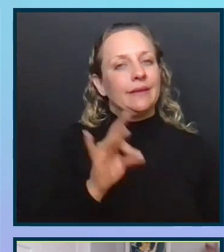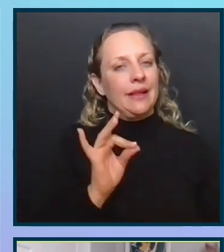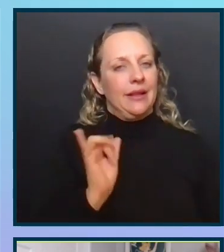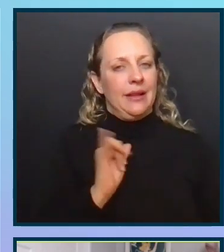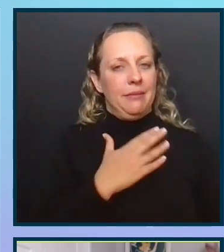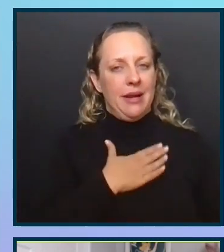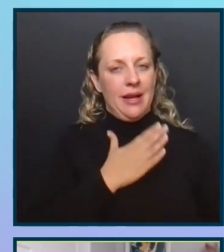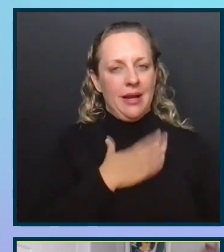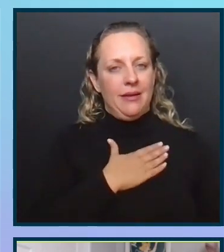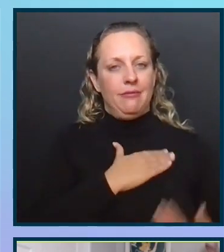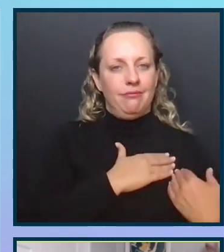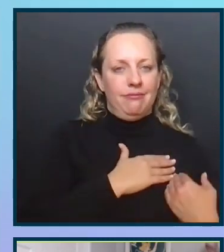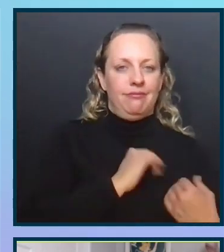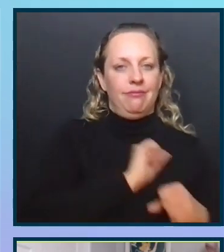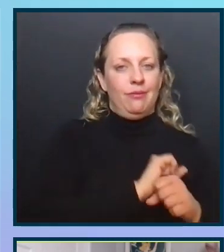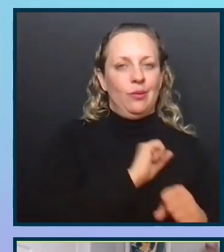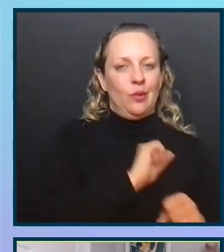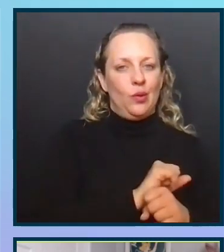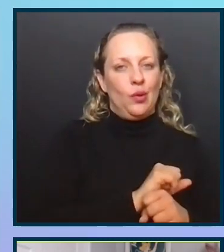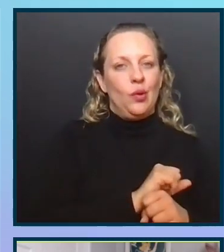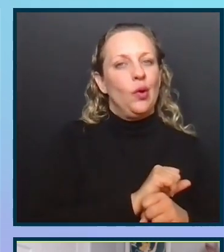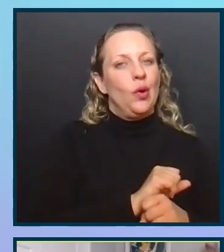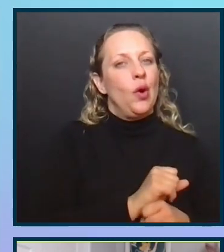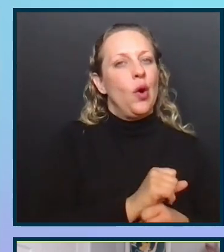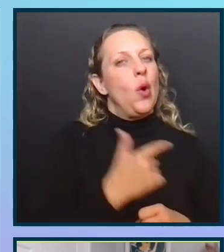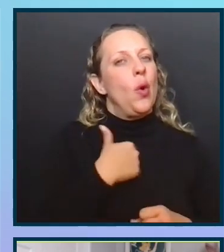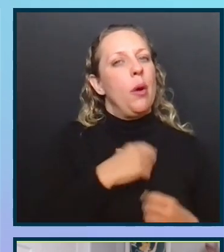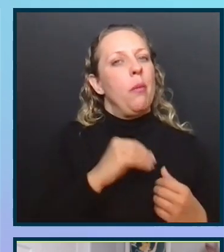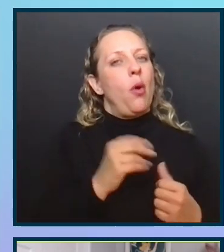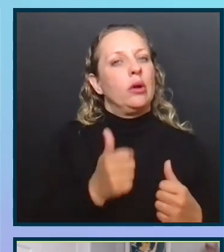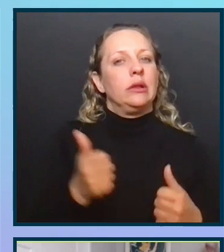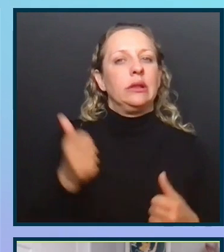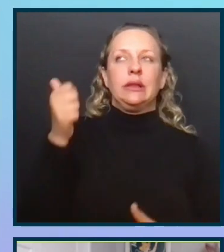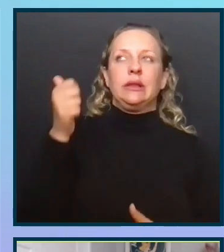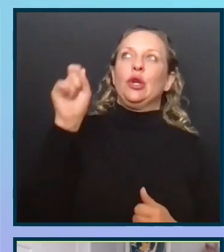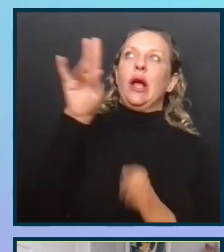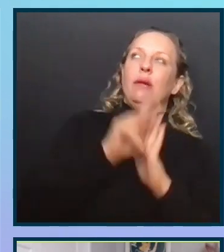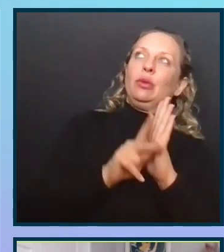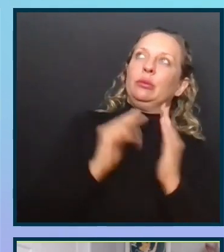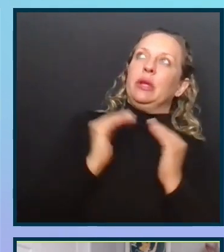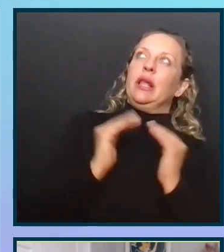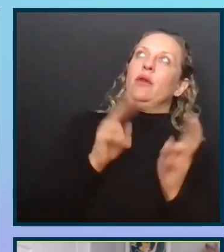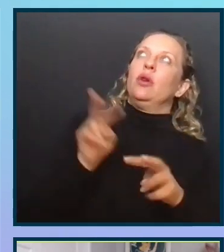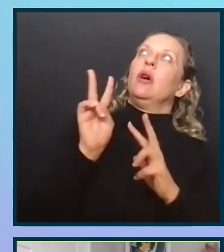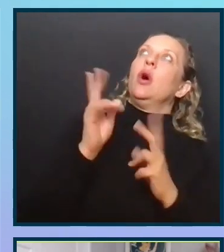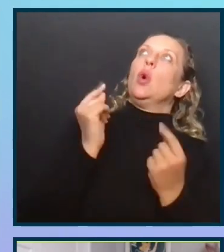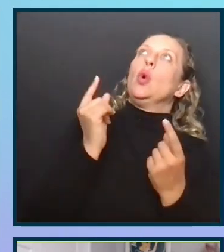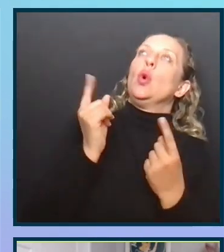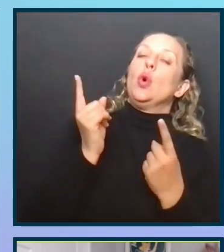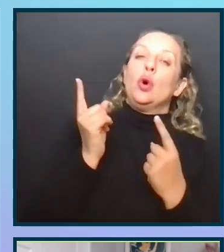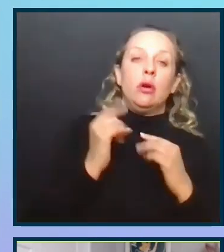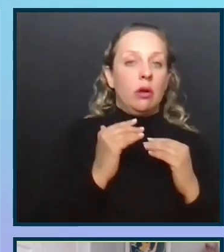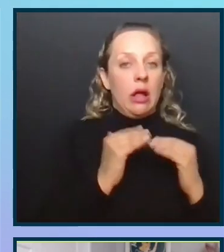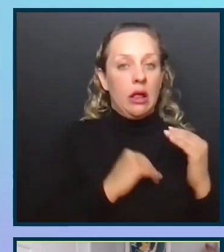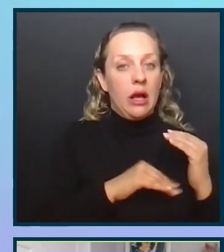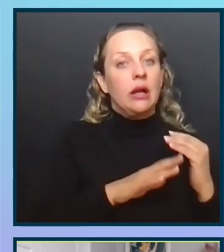is that folks tend to be more senior and principle level. In organizations with less accessibility maturity,